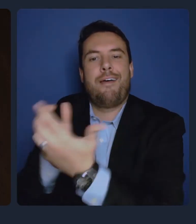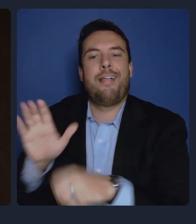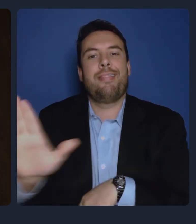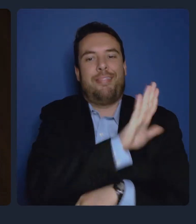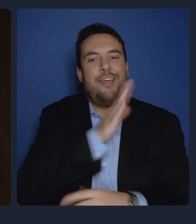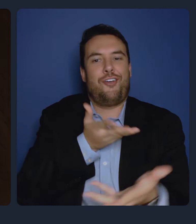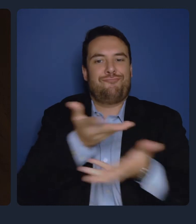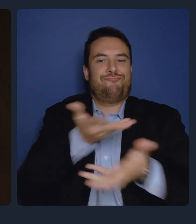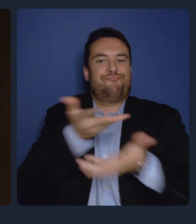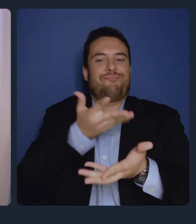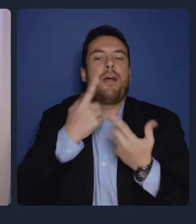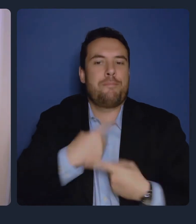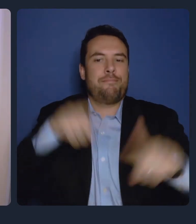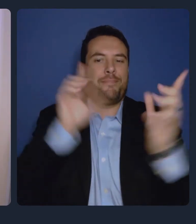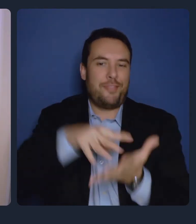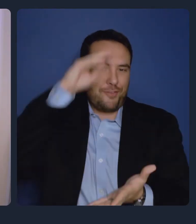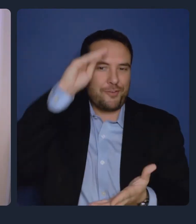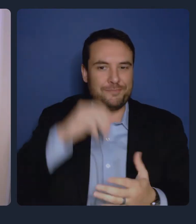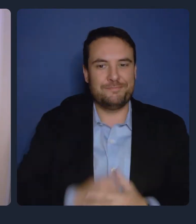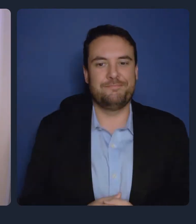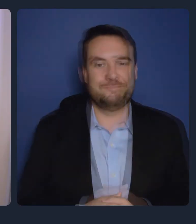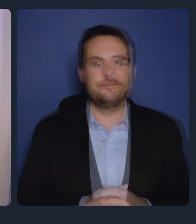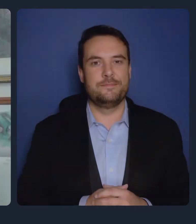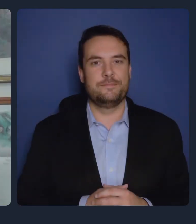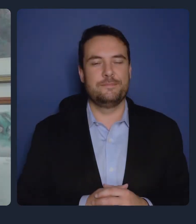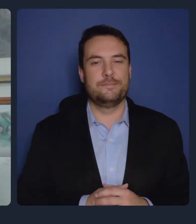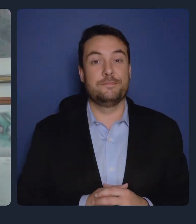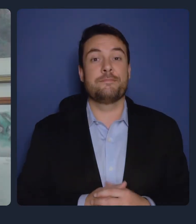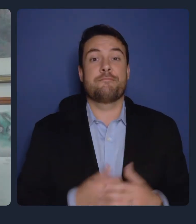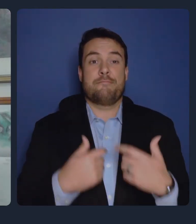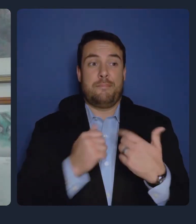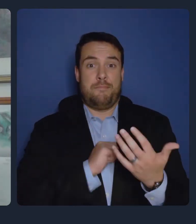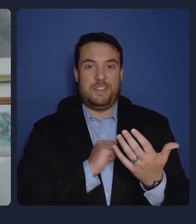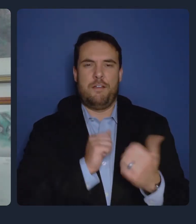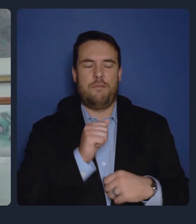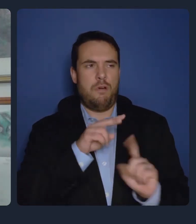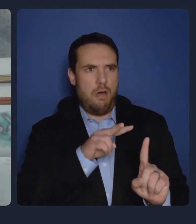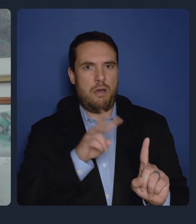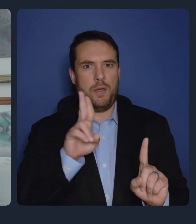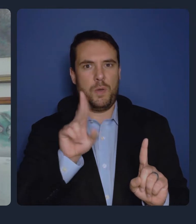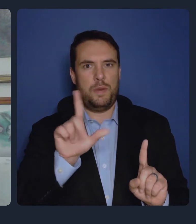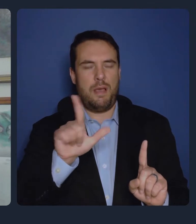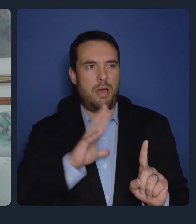how they use the environment to accomplish their goals. I really was drawn to UDL